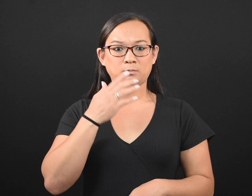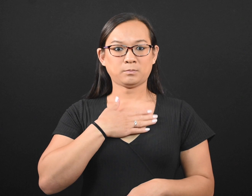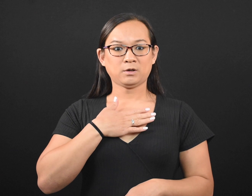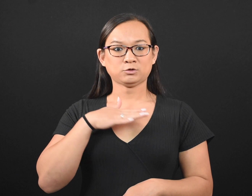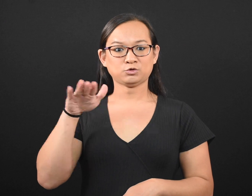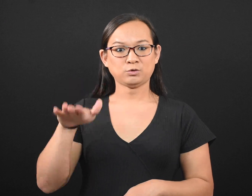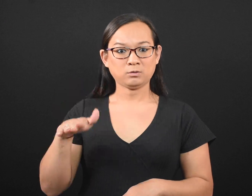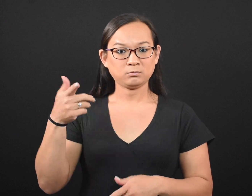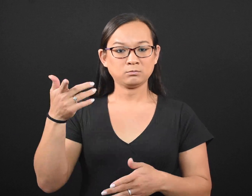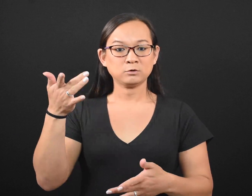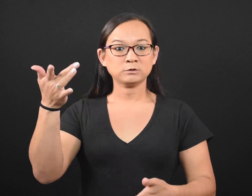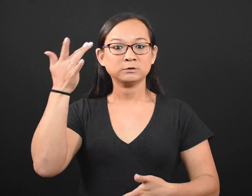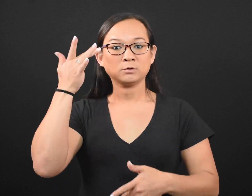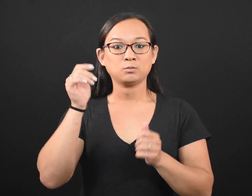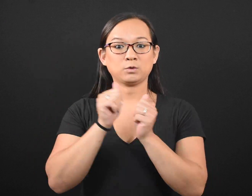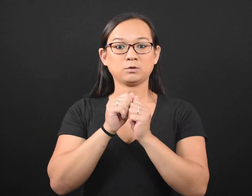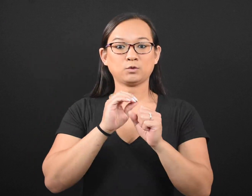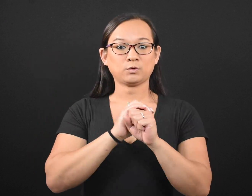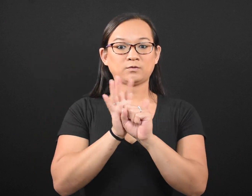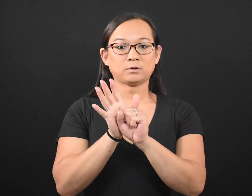my child becoming sick with COVID-19?